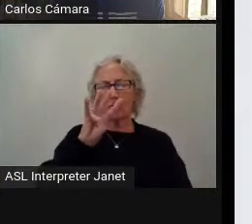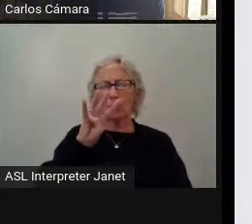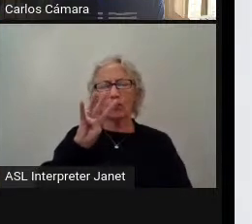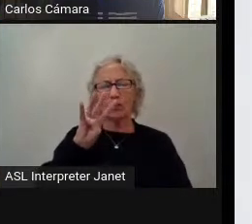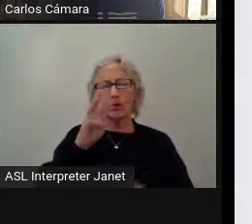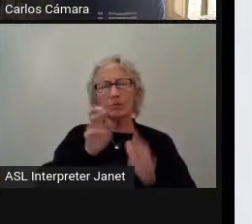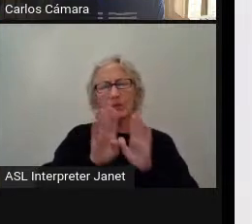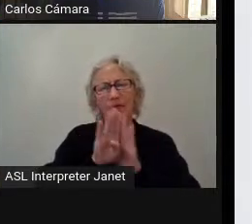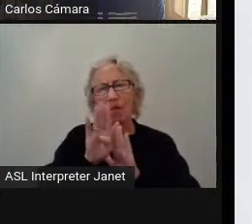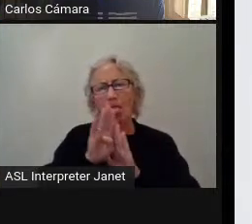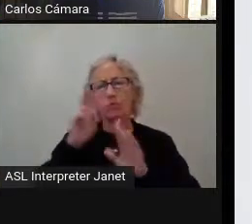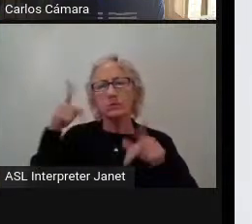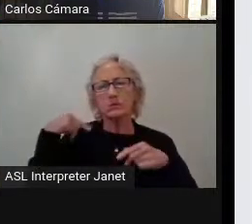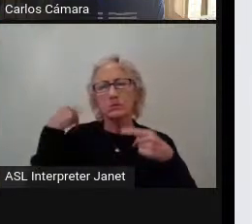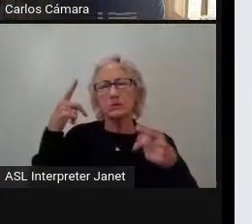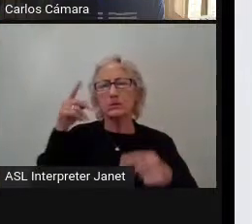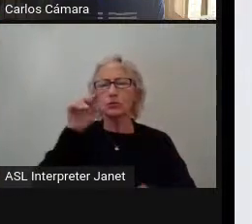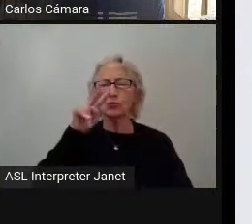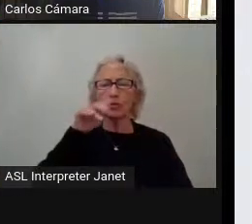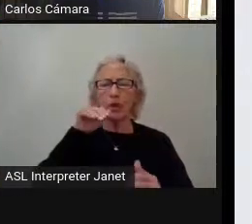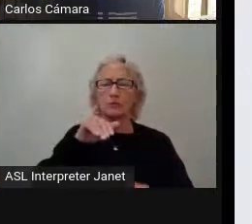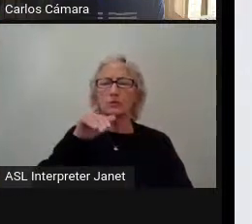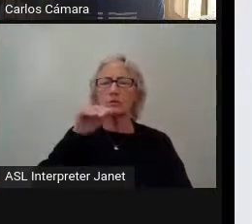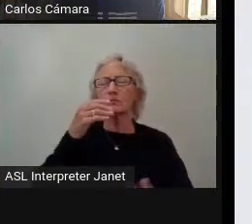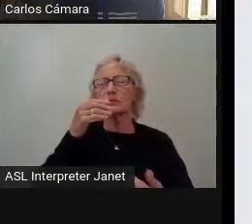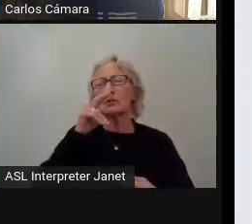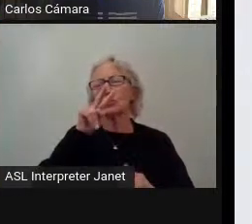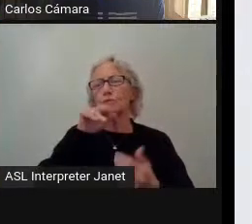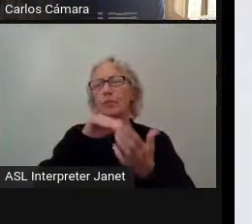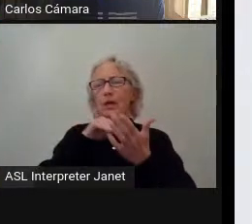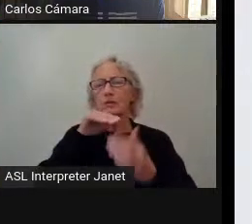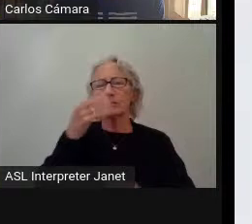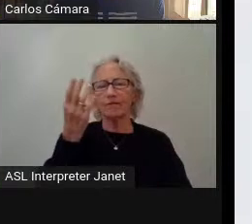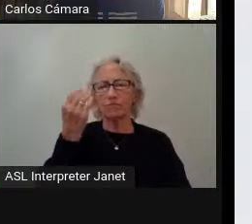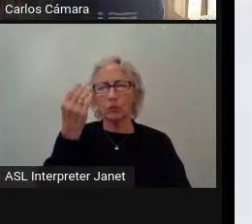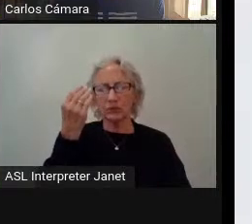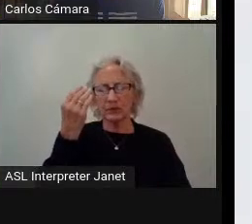I say at some point because Joomla four has been in development since 2015.